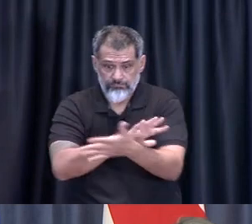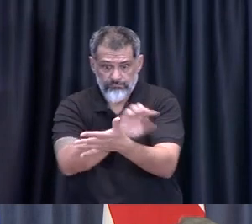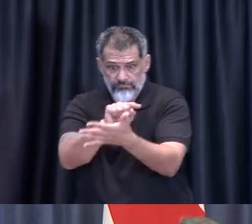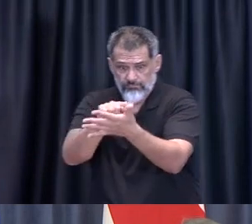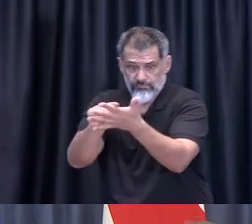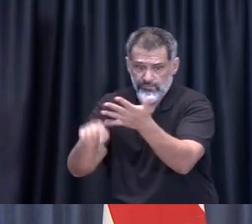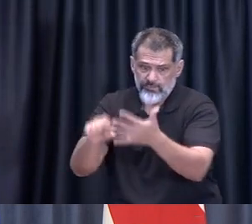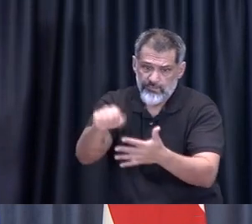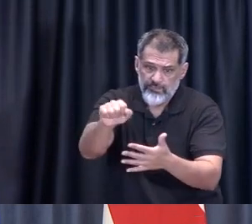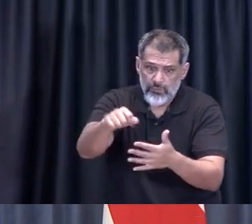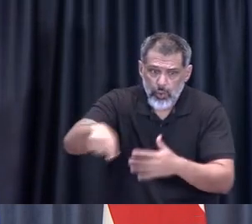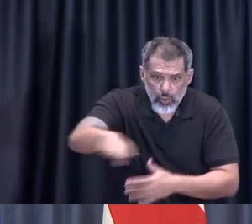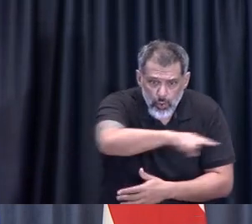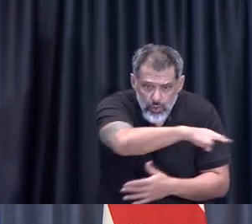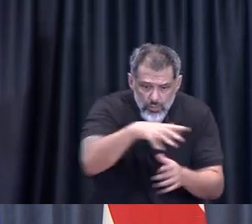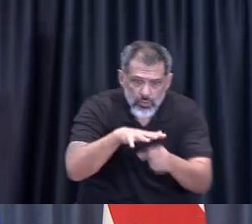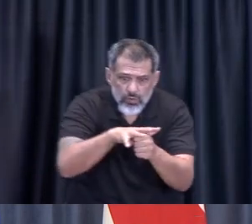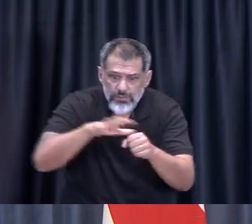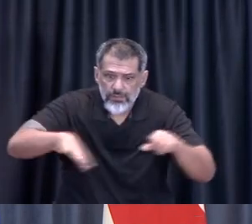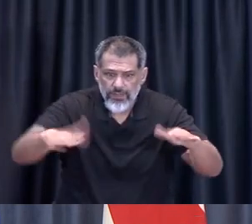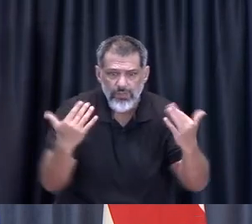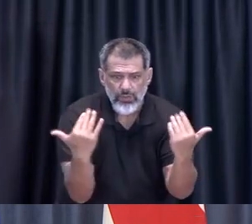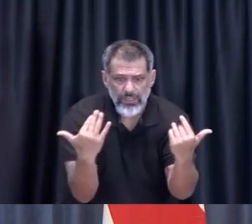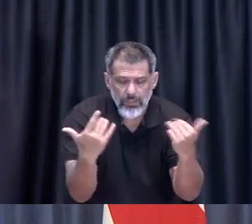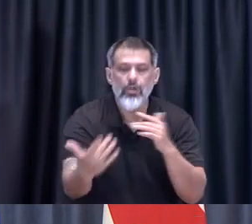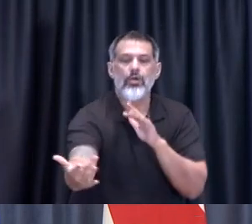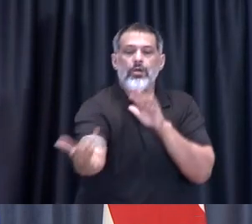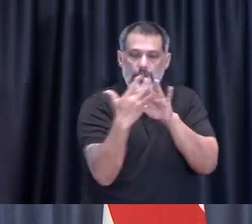They're getting prioritized and addressed, and we